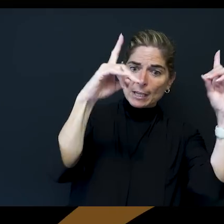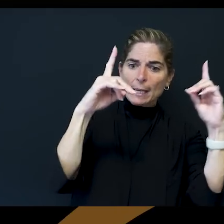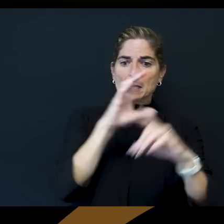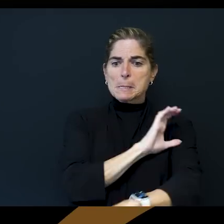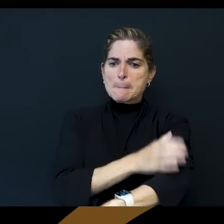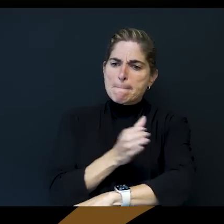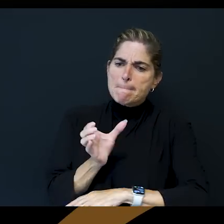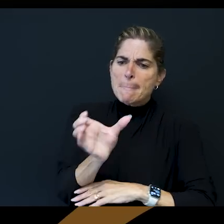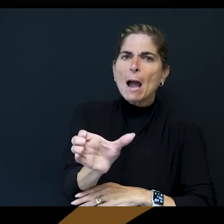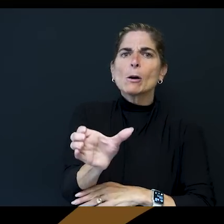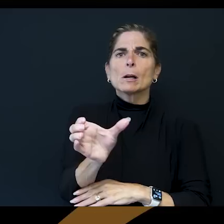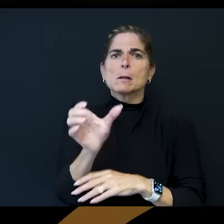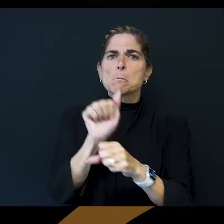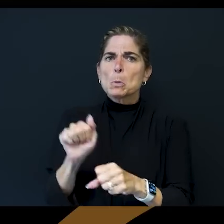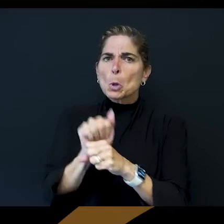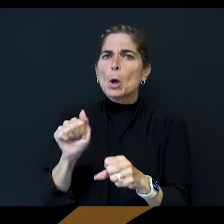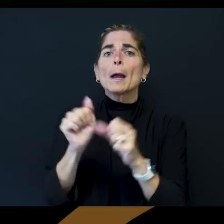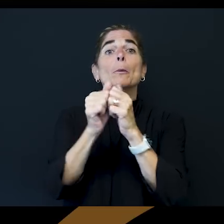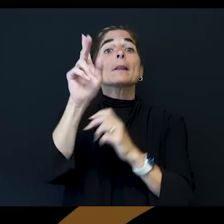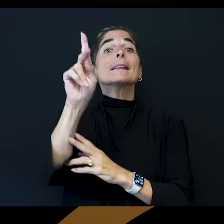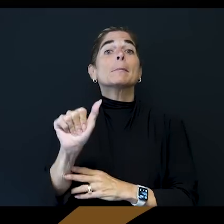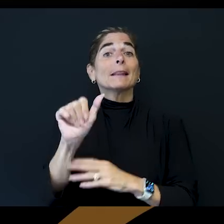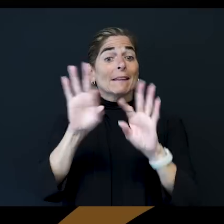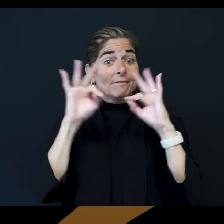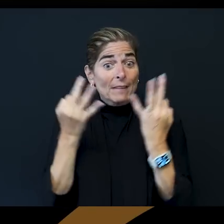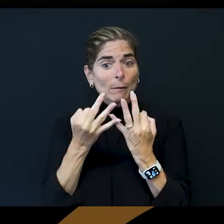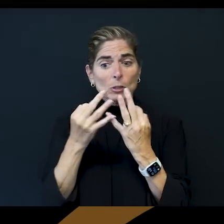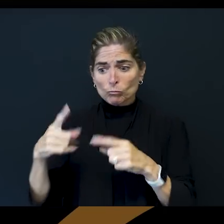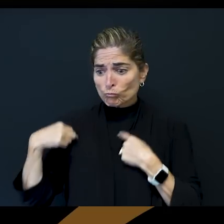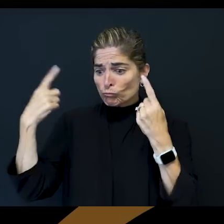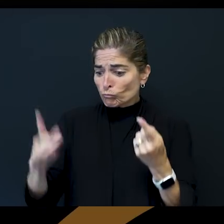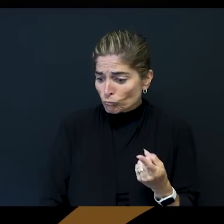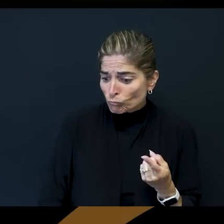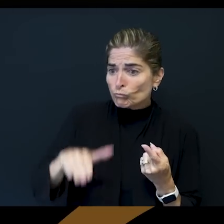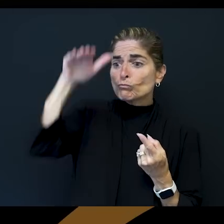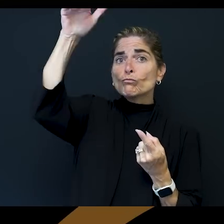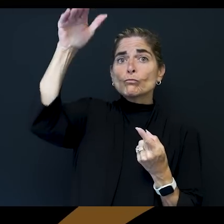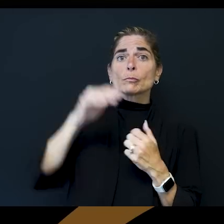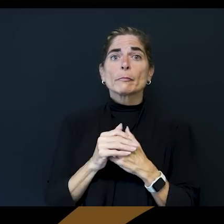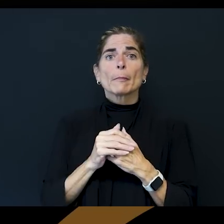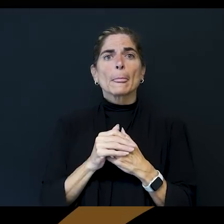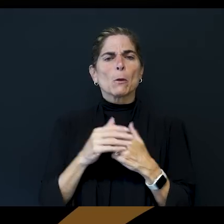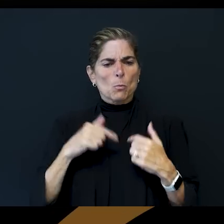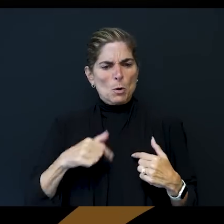with disabilities and their family throughout their life cycles. We're proud to serve kids with disabilities,